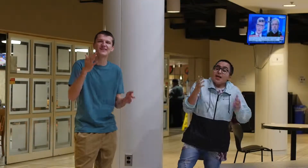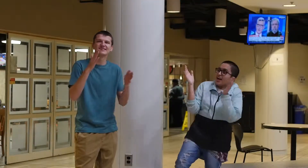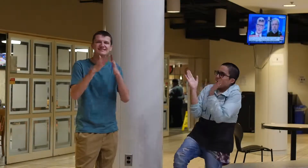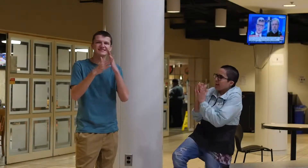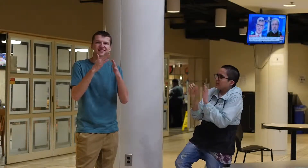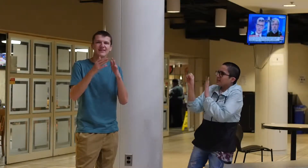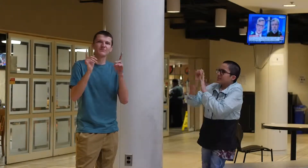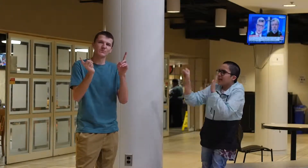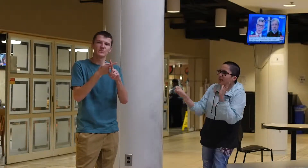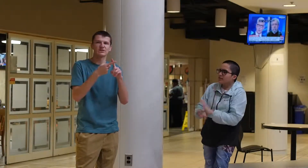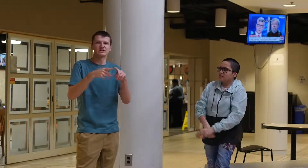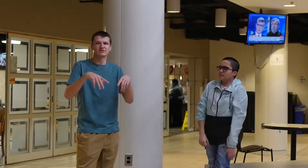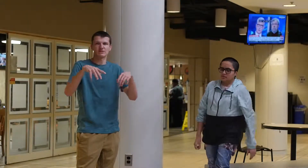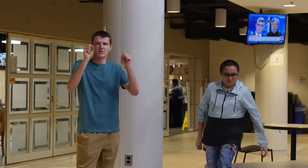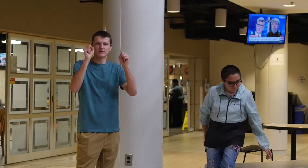Which city was the first host?